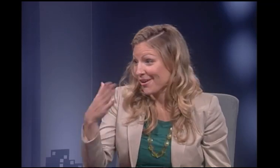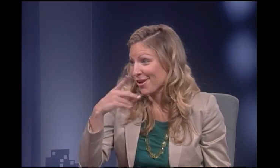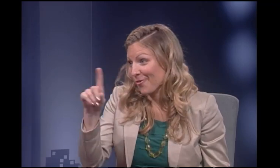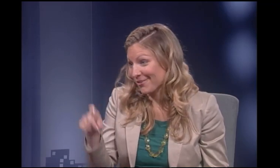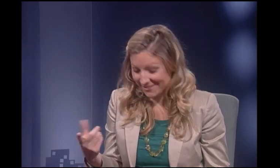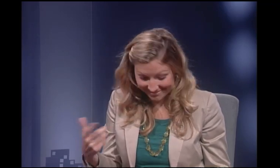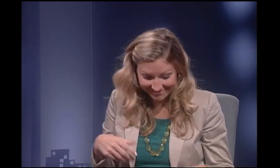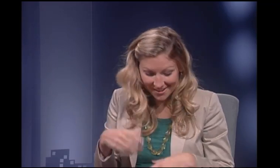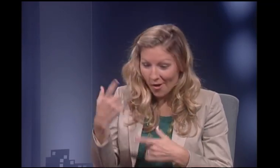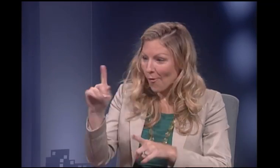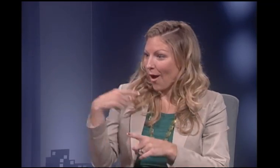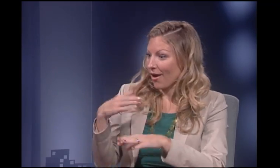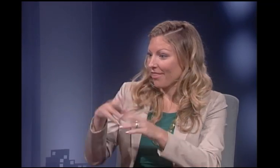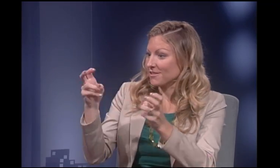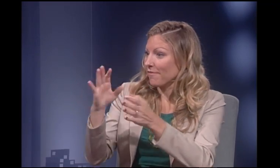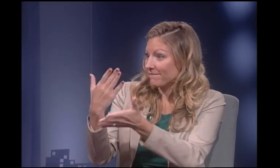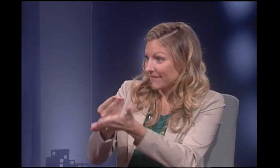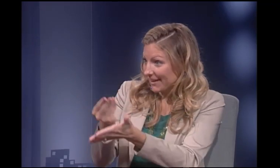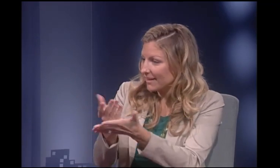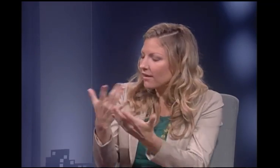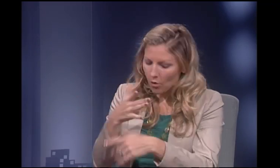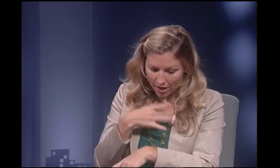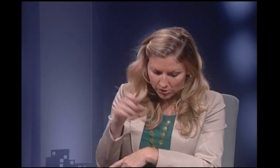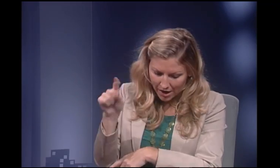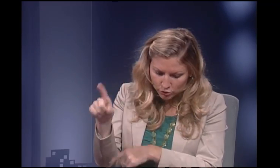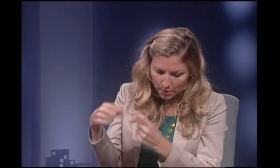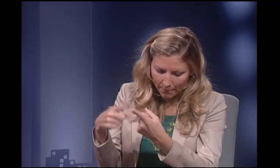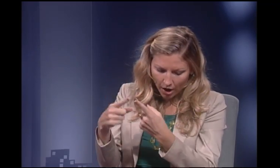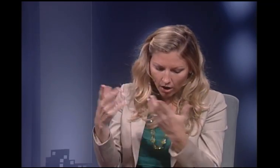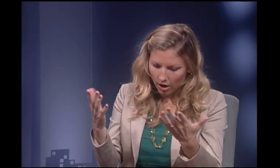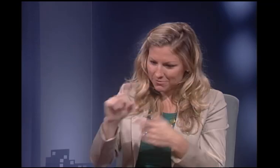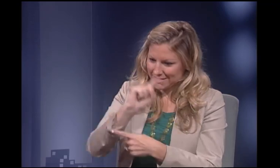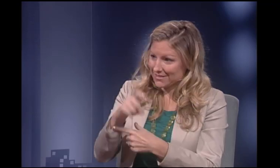Right. It's a very good question I supposed. While we're on the topic of finance, I want to ask you